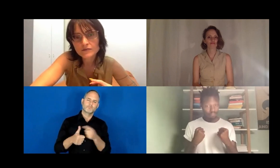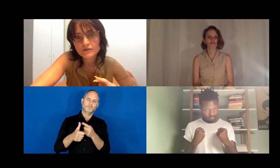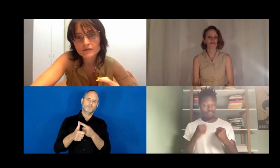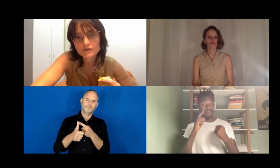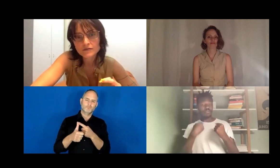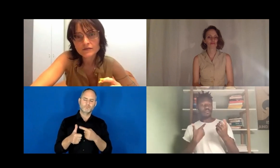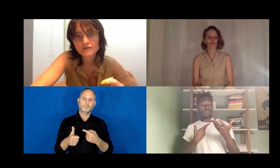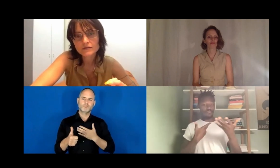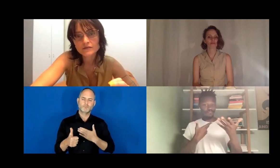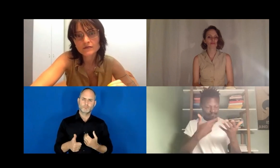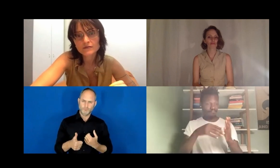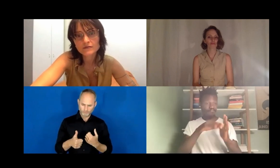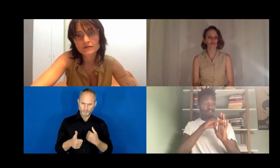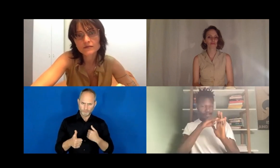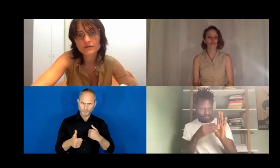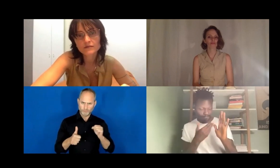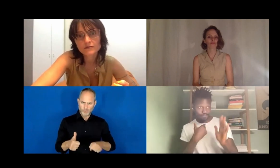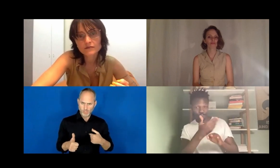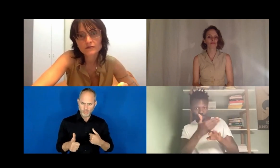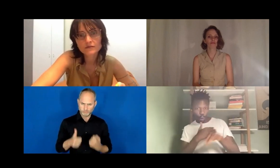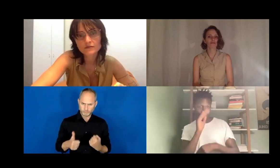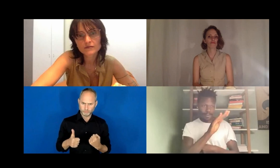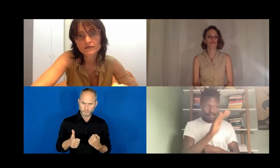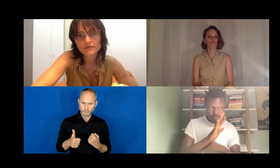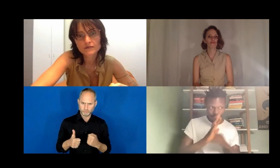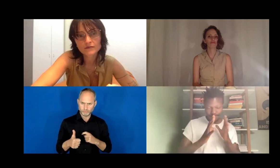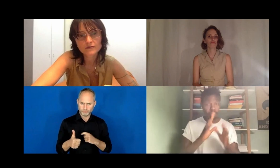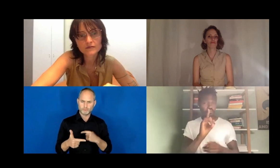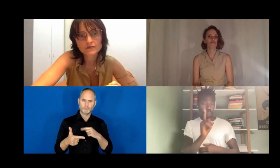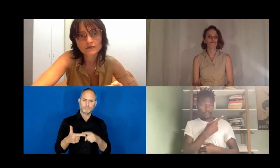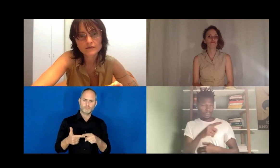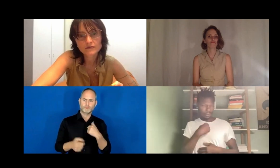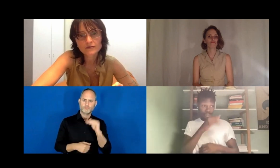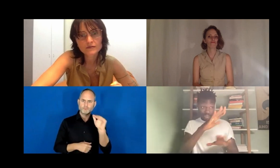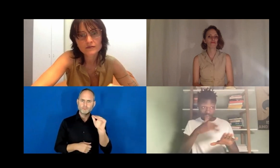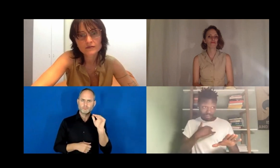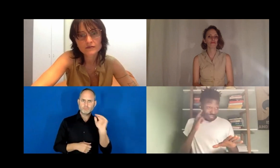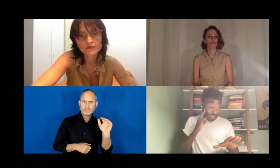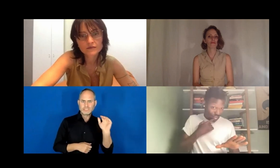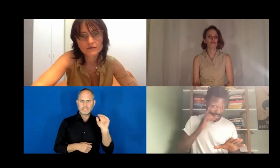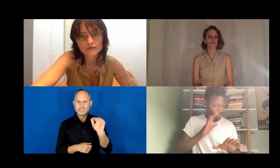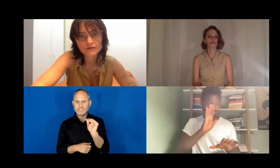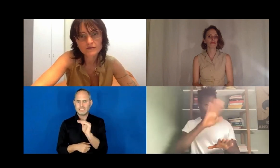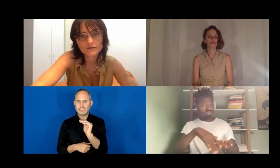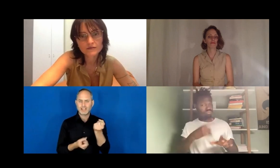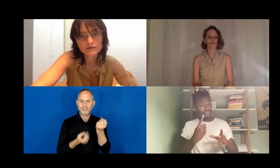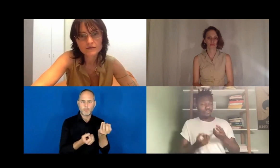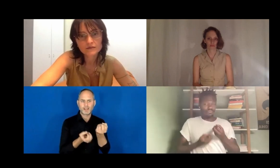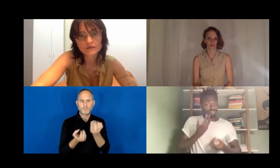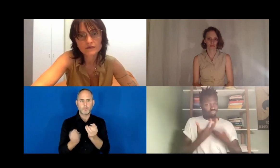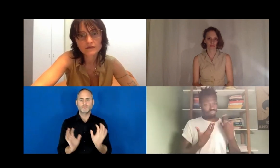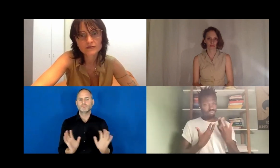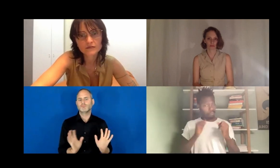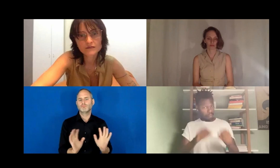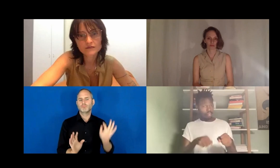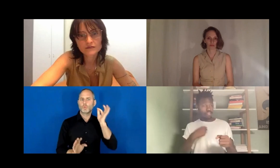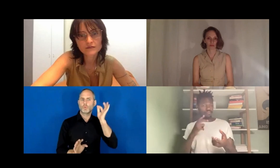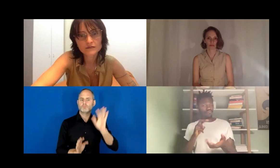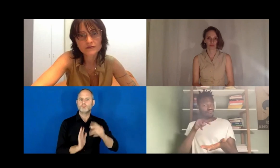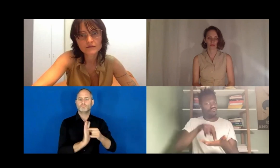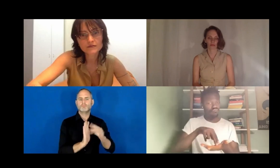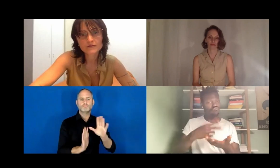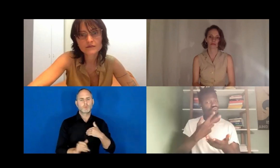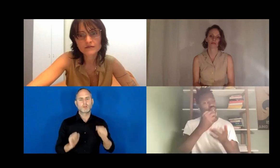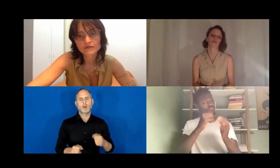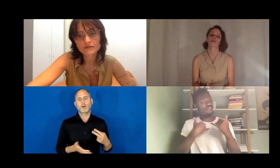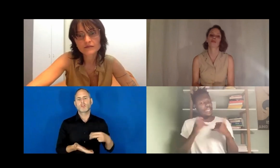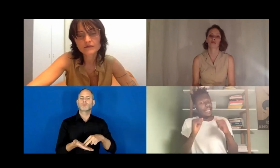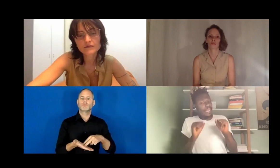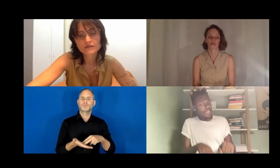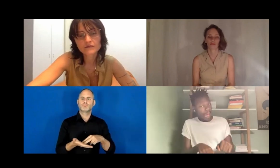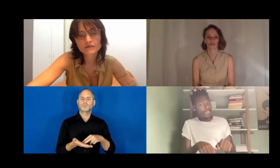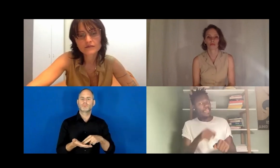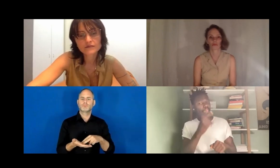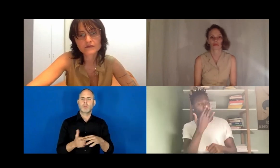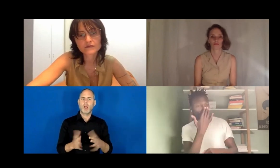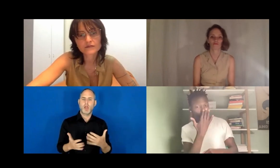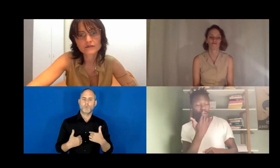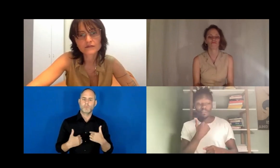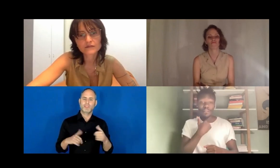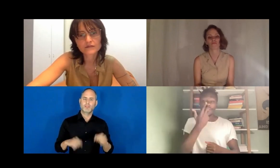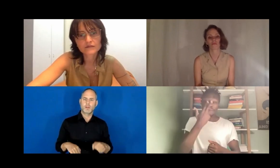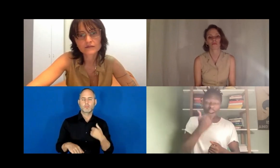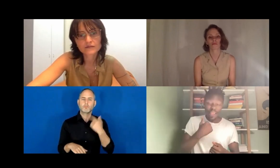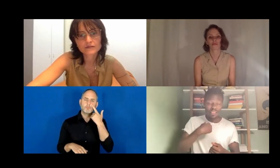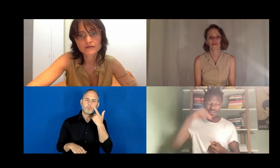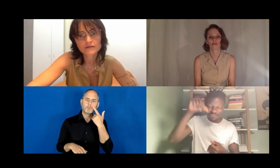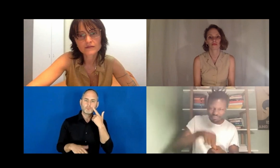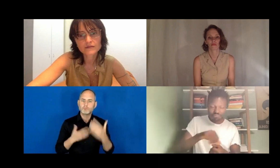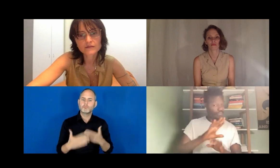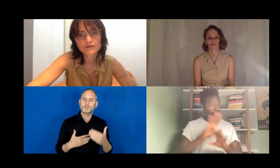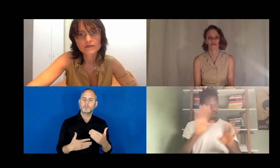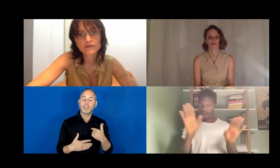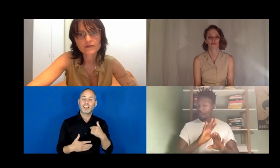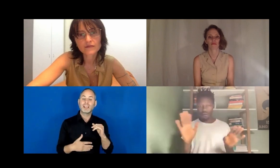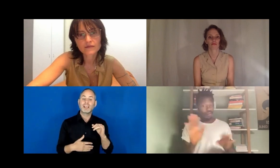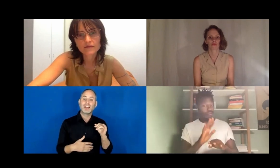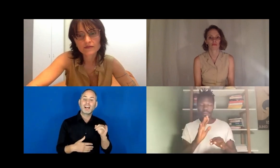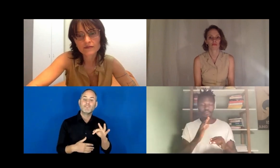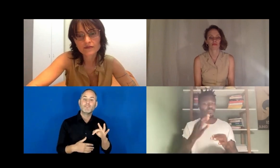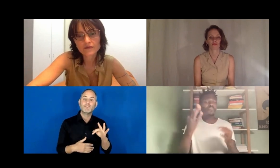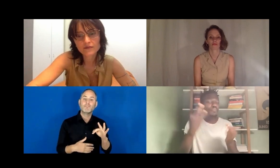I really do, to set up, you know, some rules and to meet people and to show what Deaf people really can.